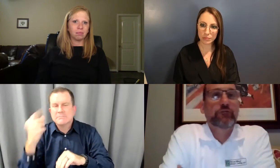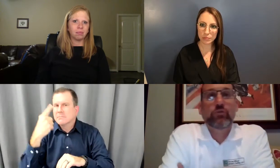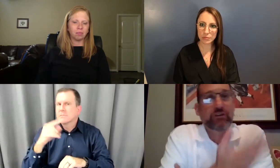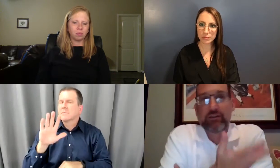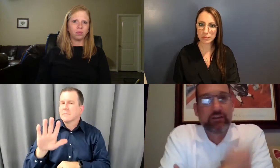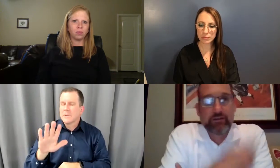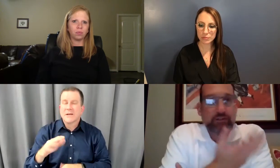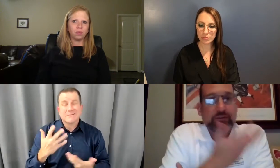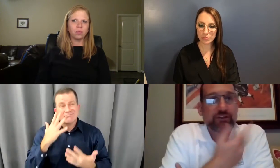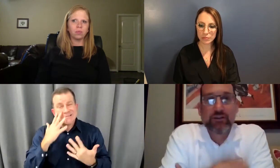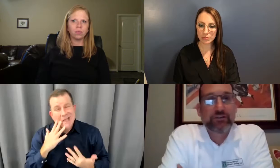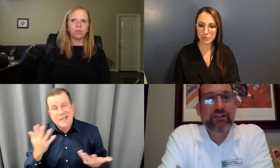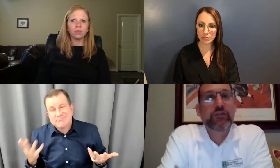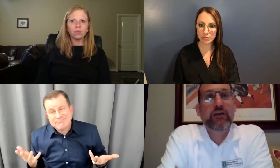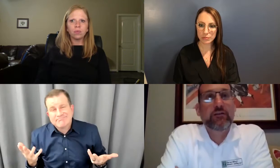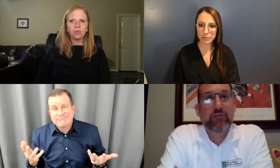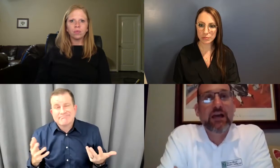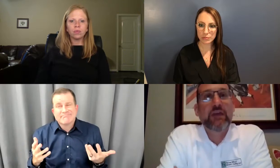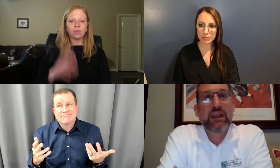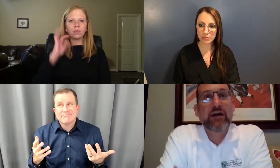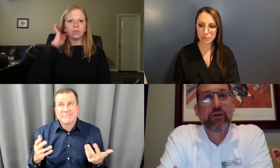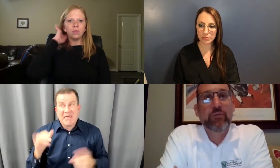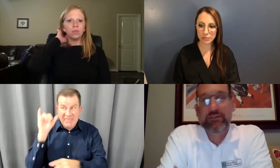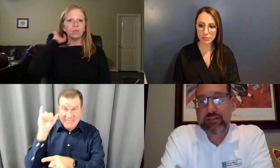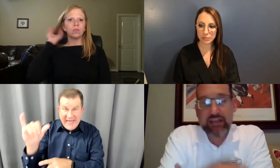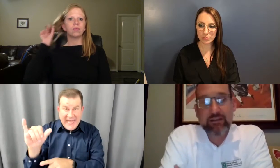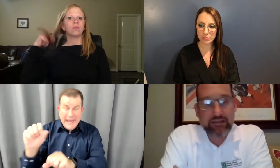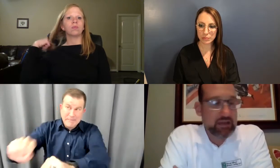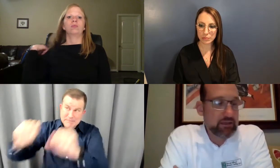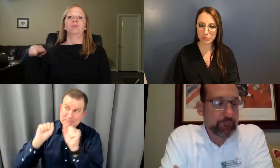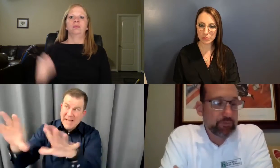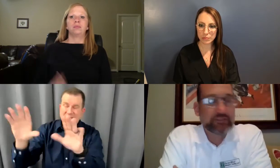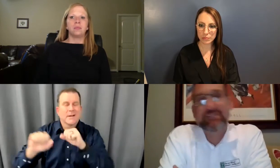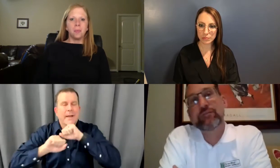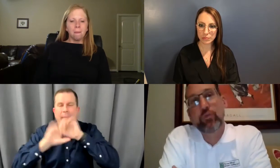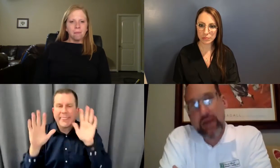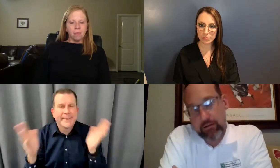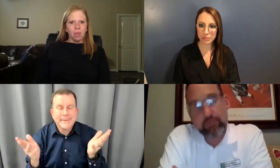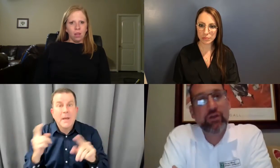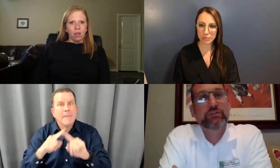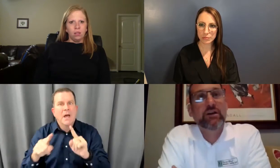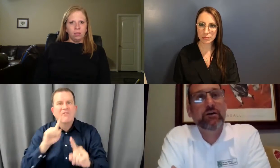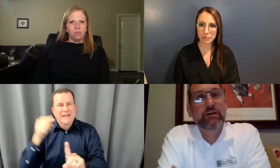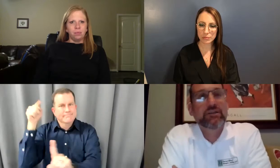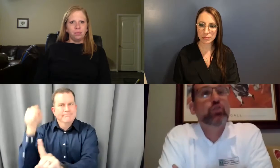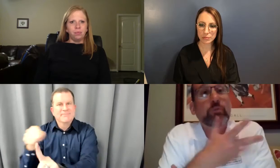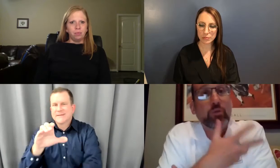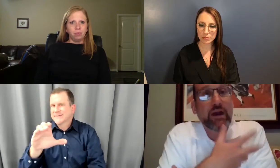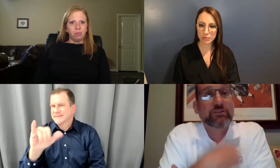Unfortunately, there's nothing like that out there, because at the end of the day, this is a civil matter, it's not a criminal matter.